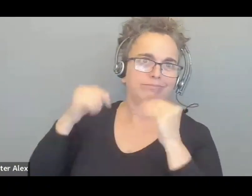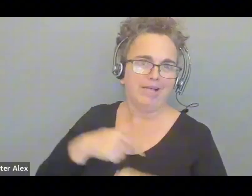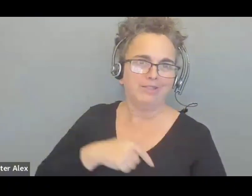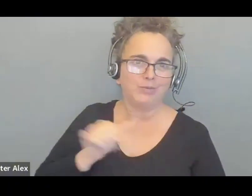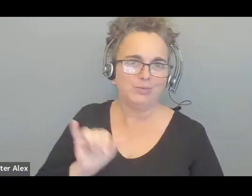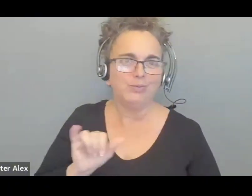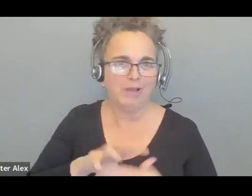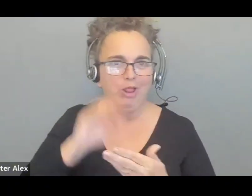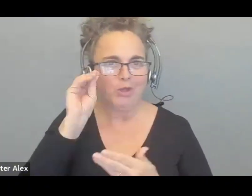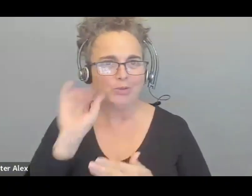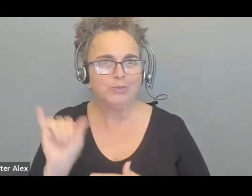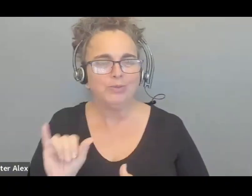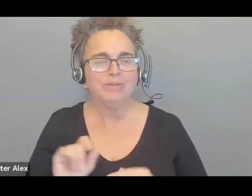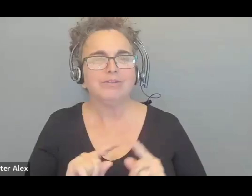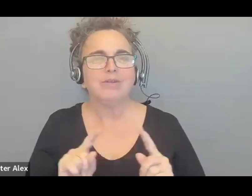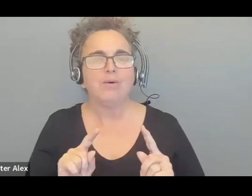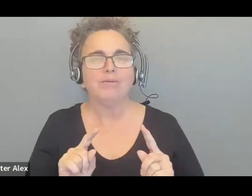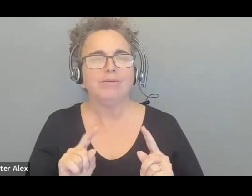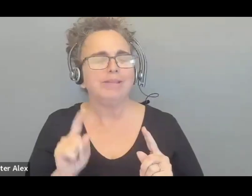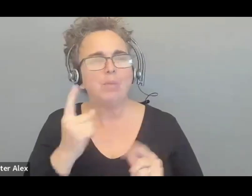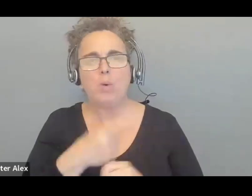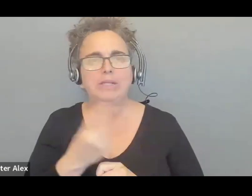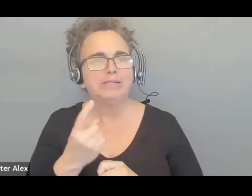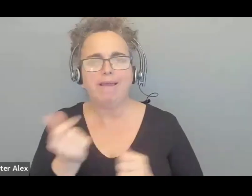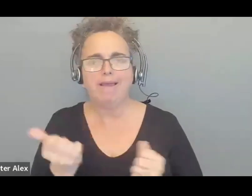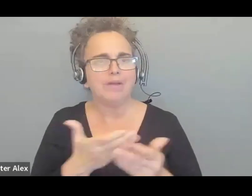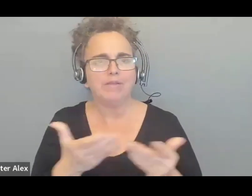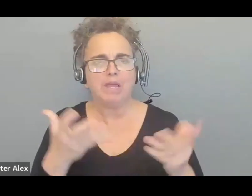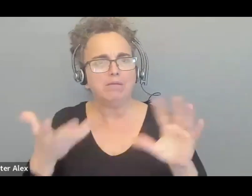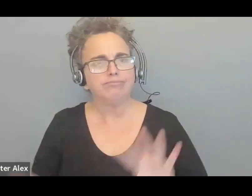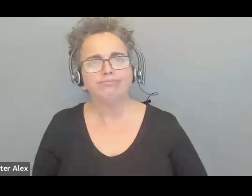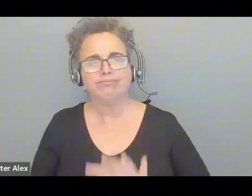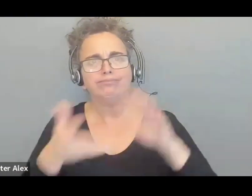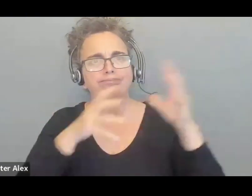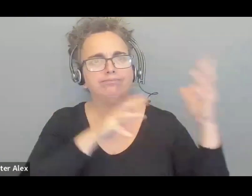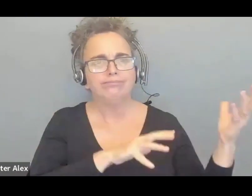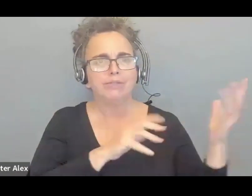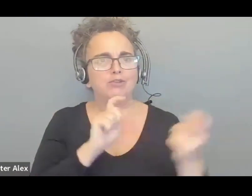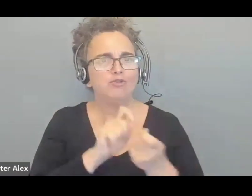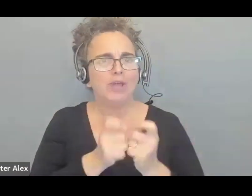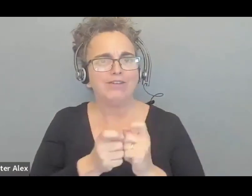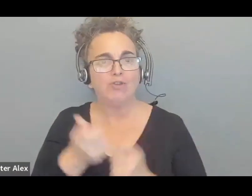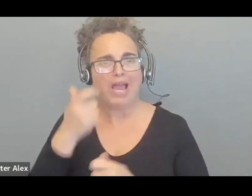And one day everything changed. So I've watched him lose his eyesight